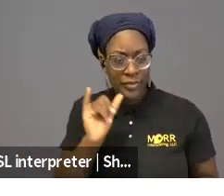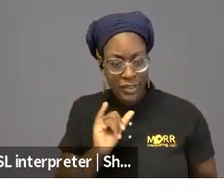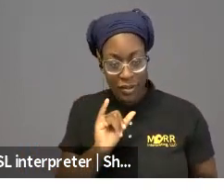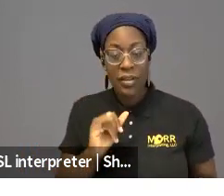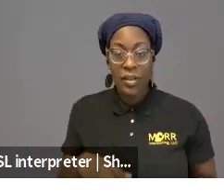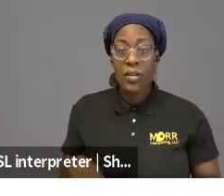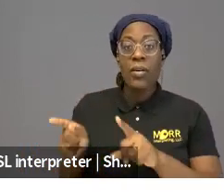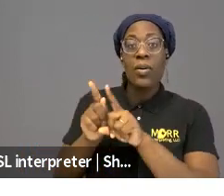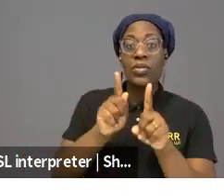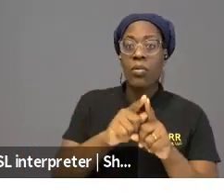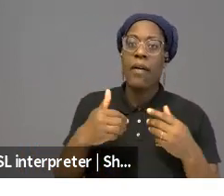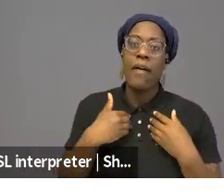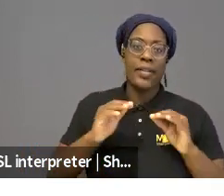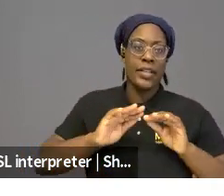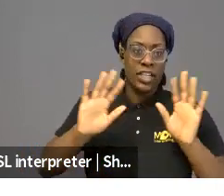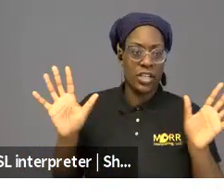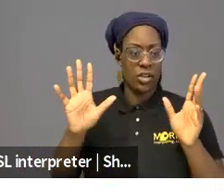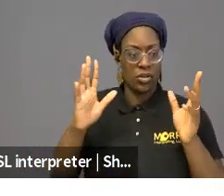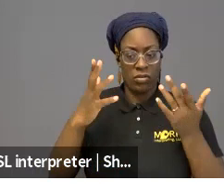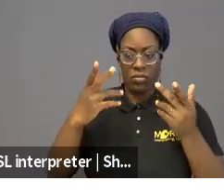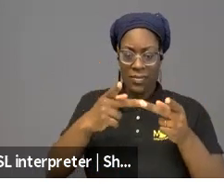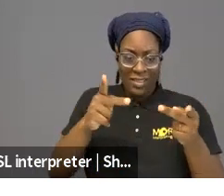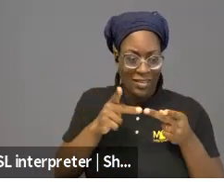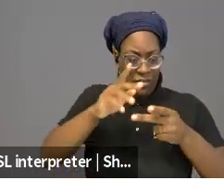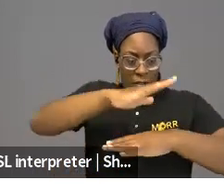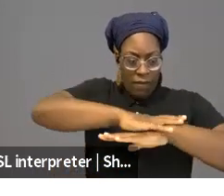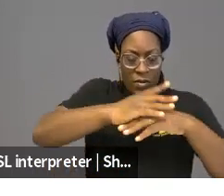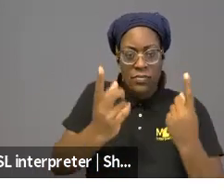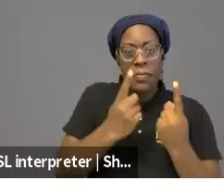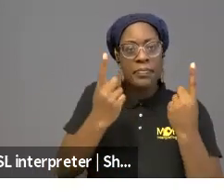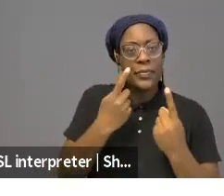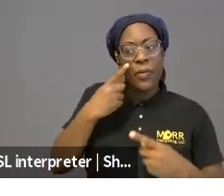and discuss items so this includes for us a Monday morning leadership meeting we have each Monday to